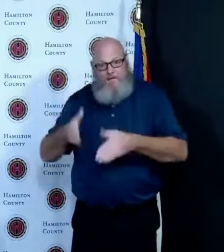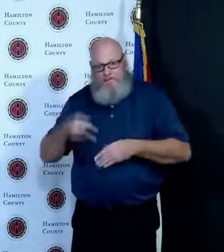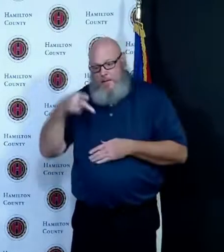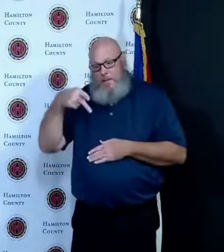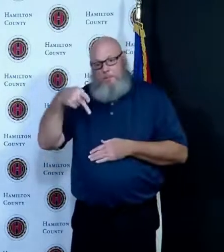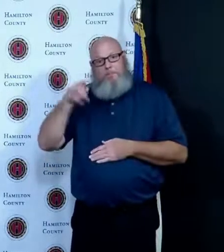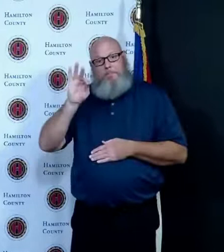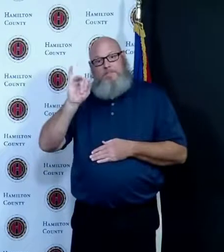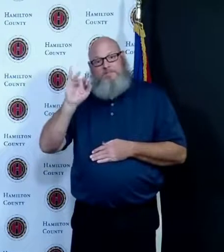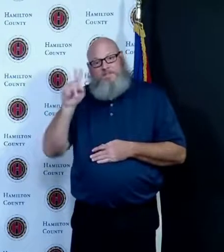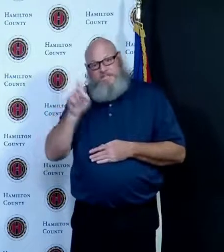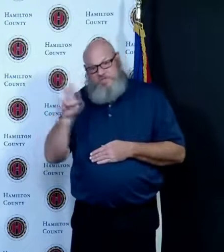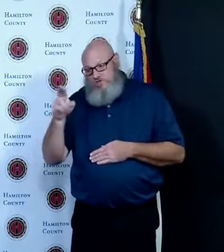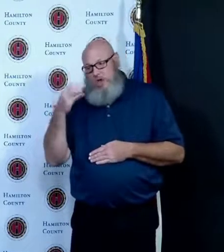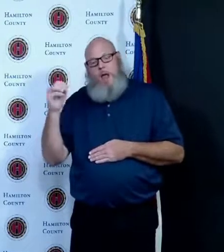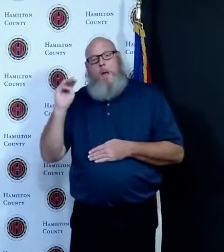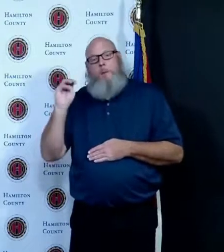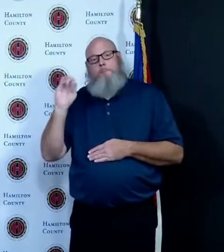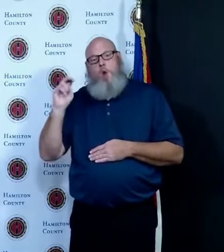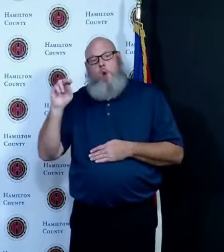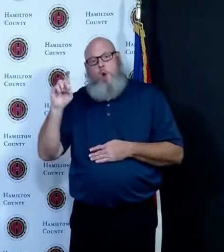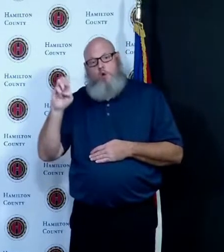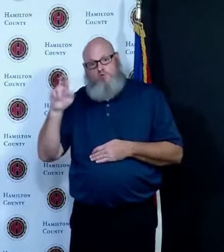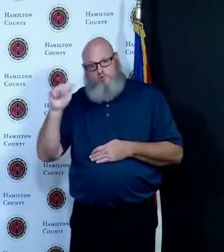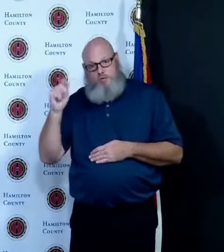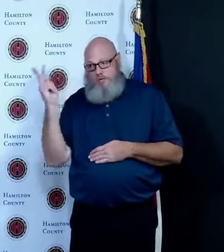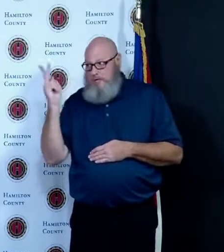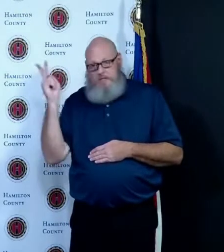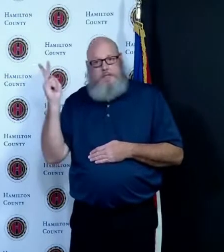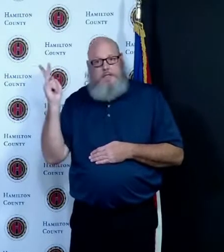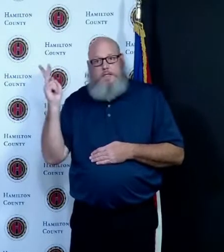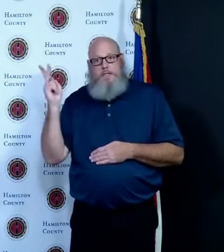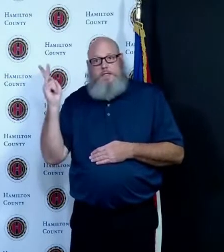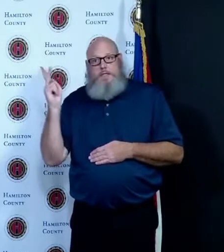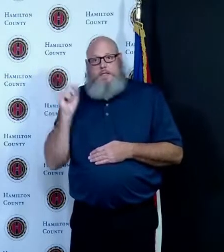these vaccines as we have said in the past are being handled by a variety of providers